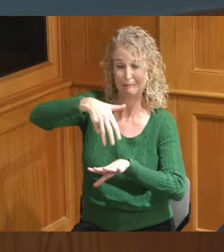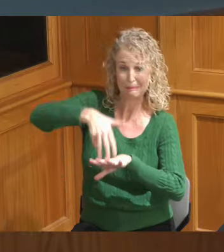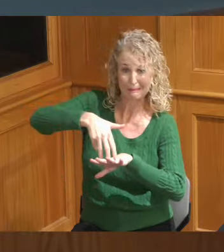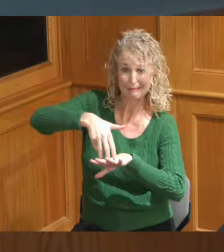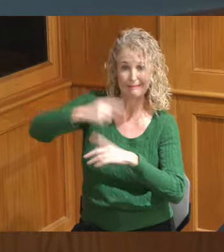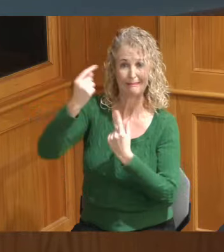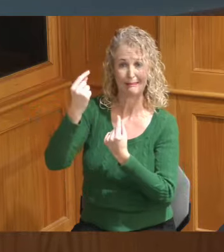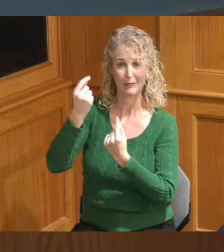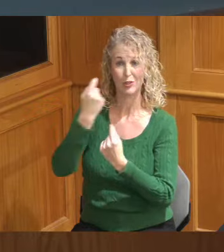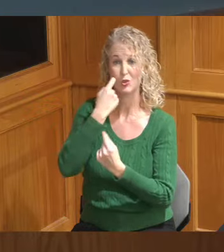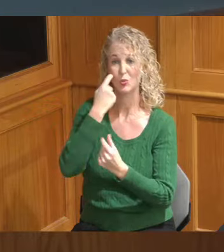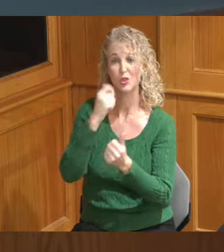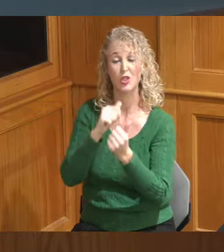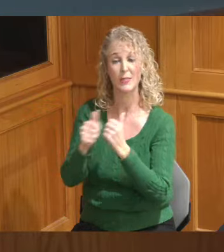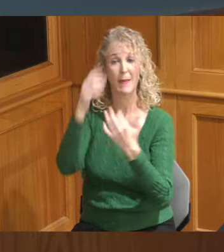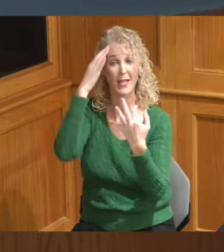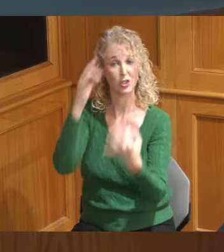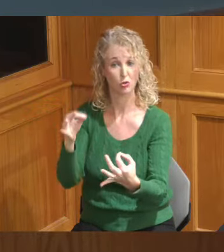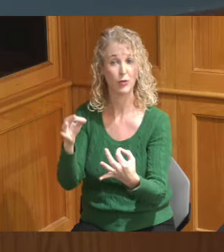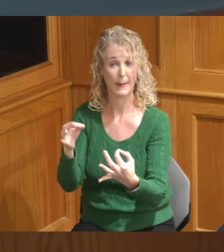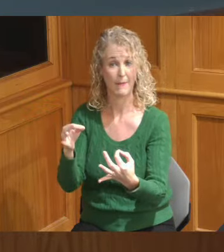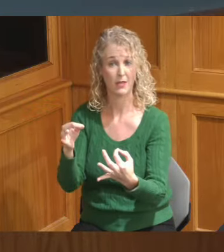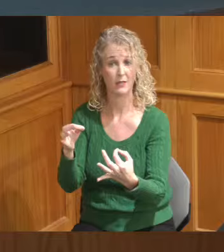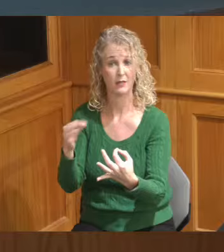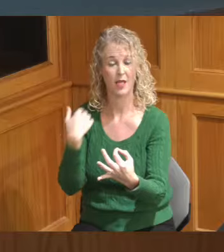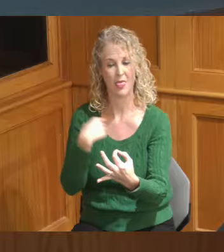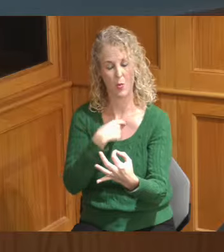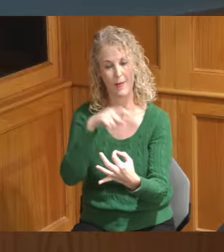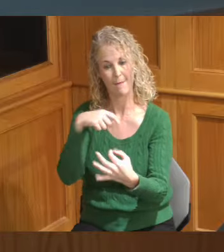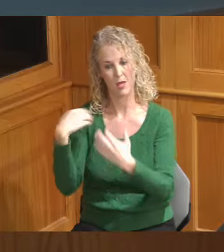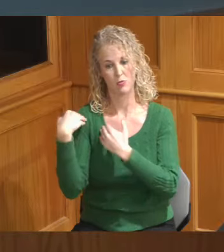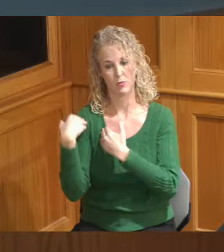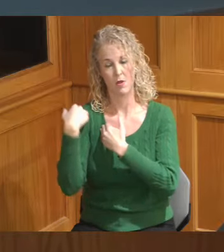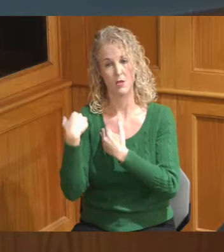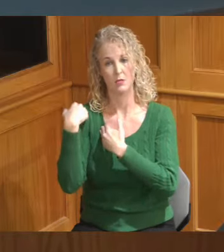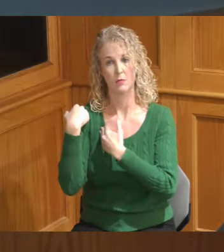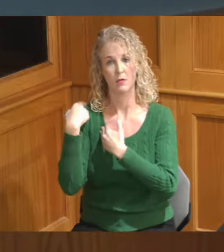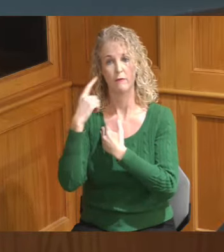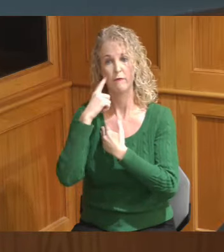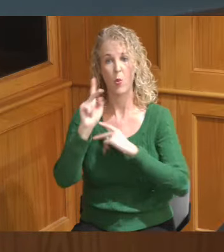to make sure that we hold ourselves accountable to some of the recommendations that came out of